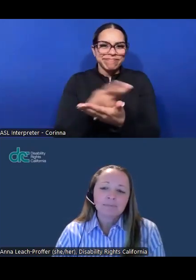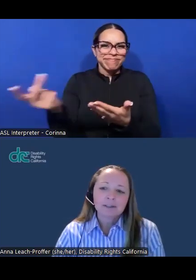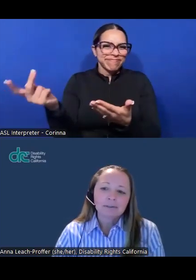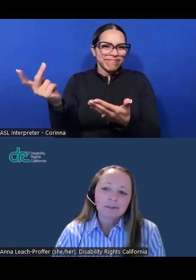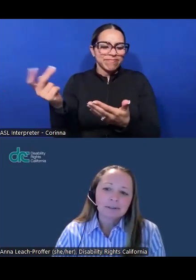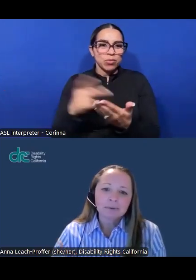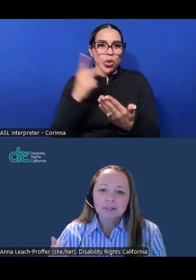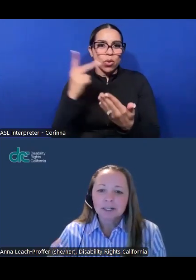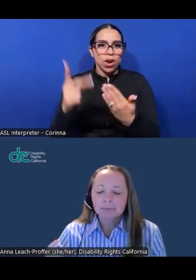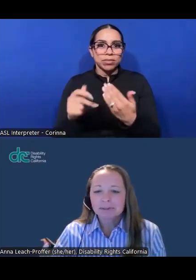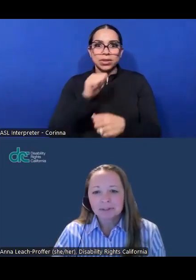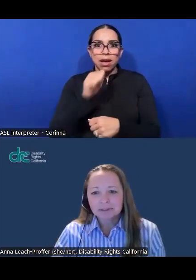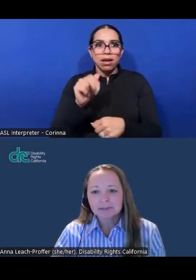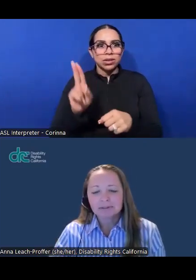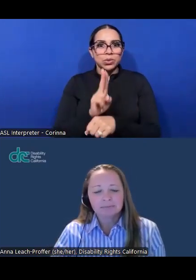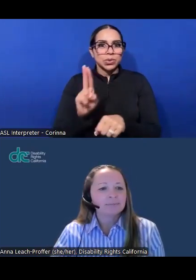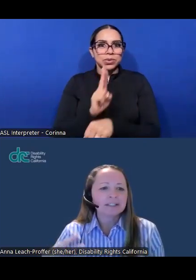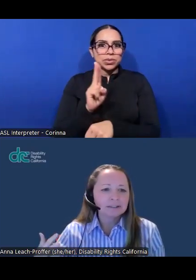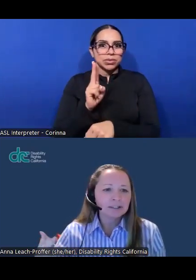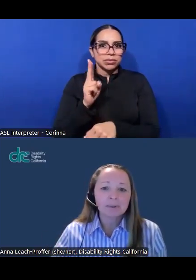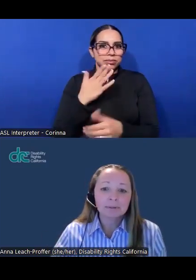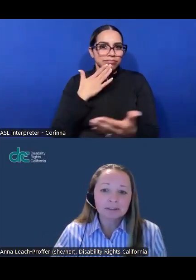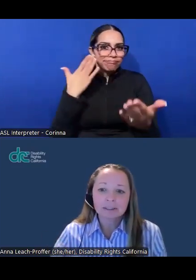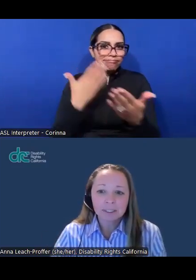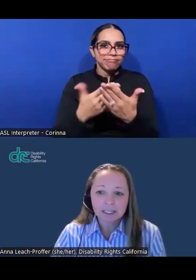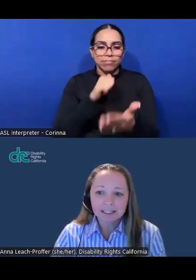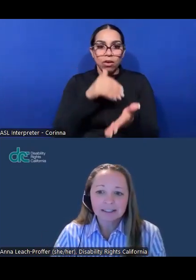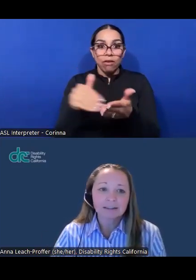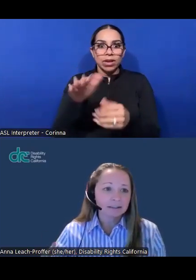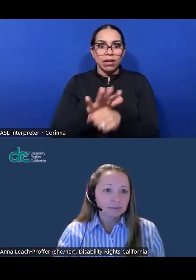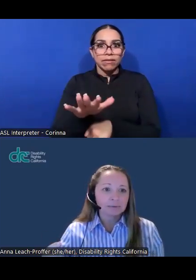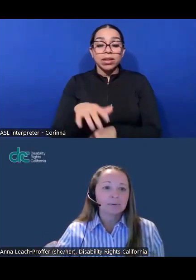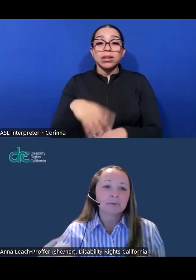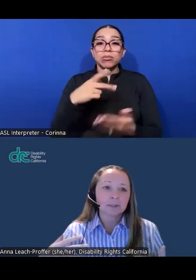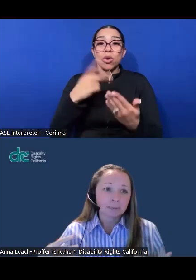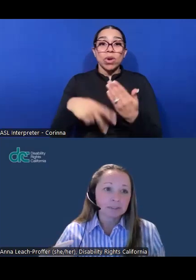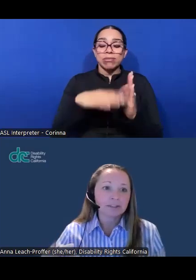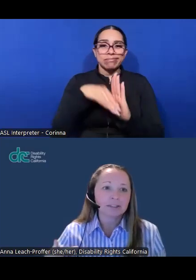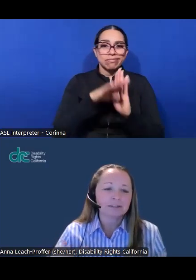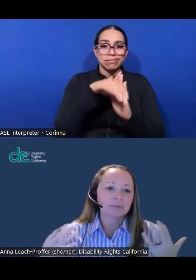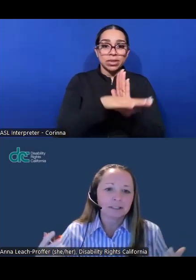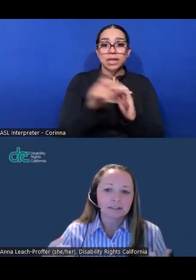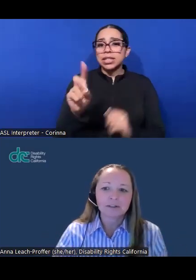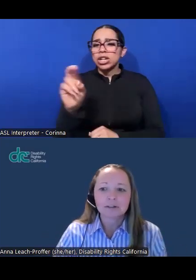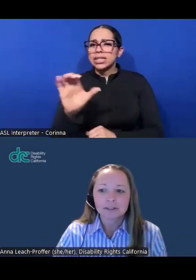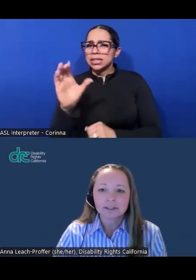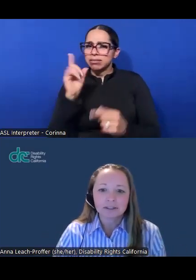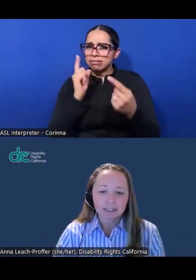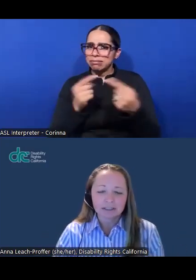Now, even though this program has struggled, DRC opposes eliminating it. Instead, what would our position is that we like to encourage the state